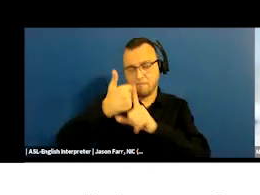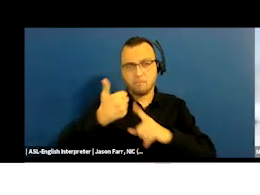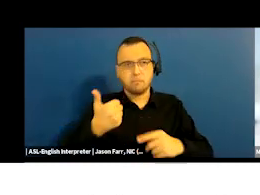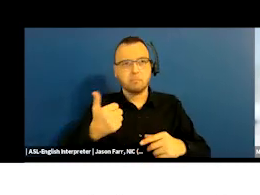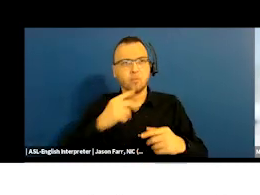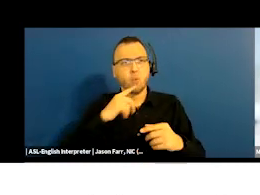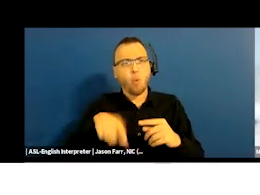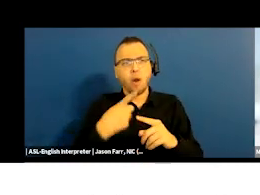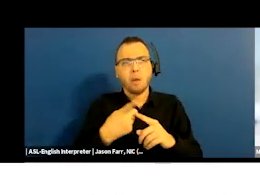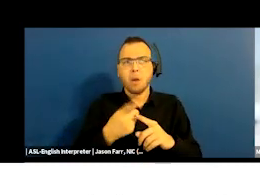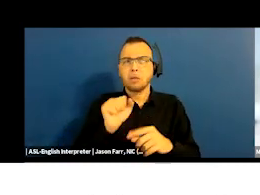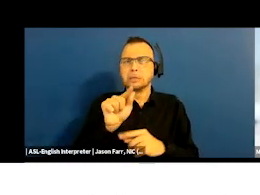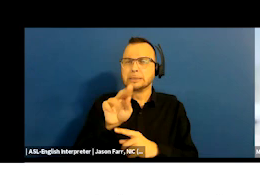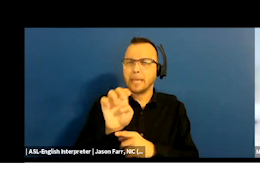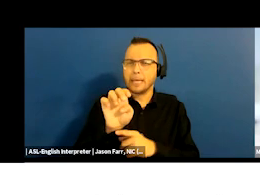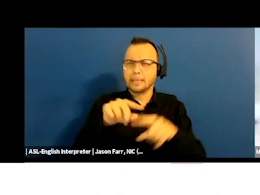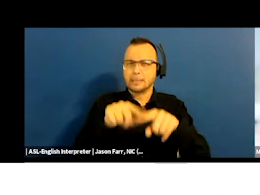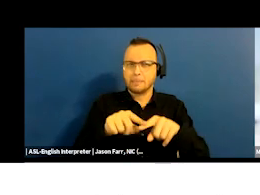who do not experience childhood trauma.